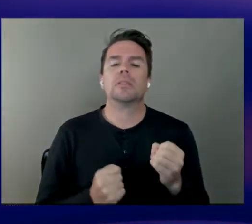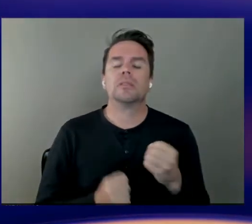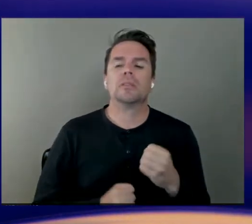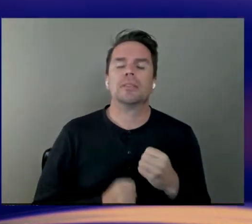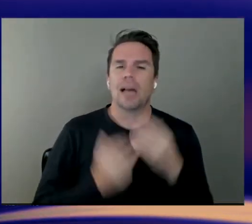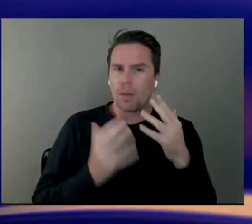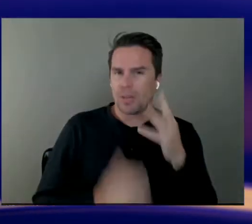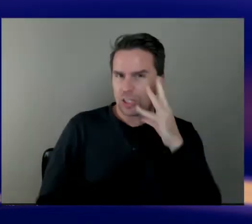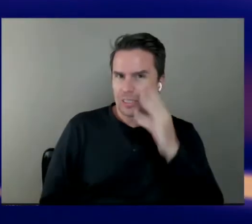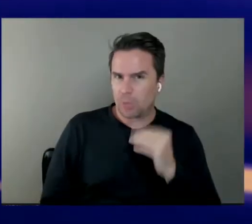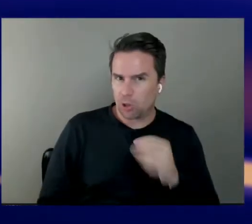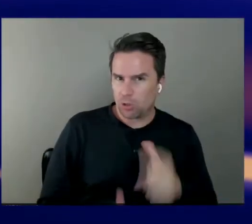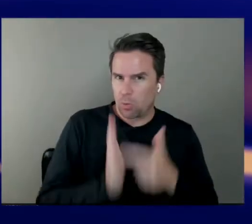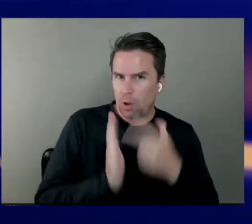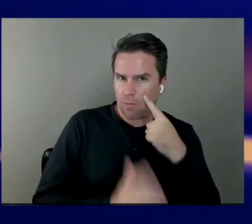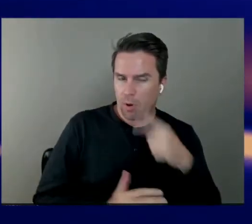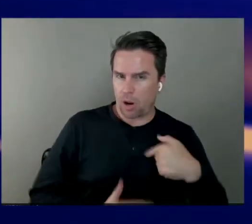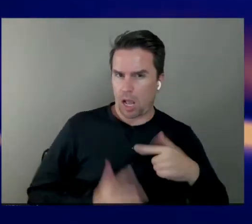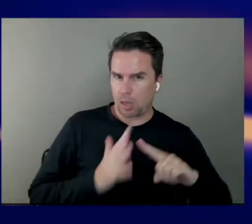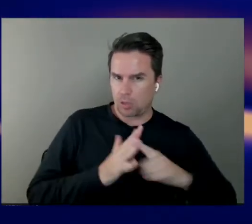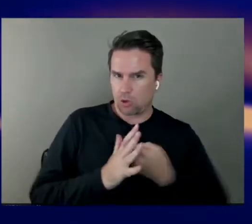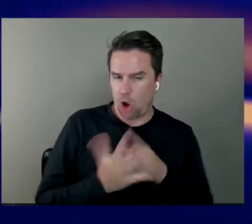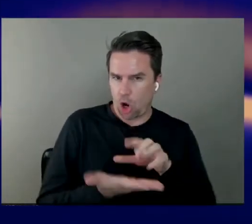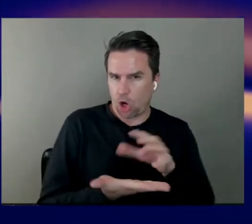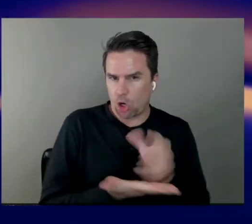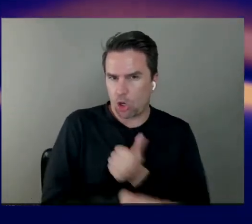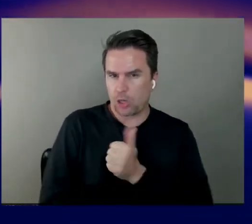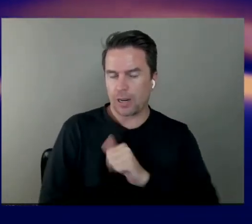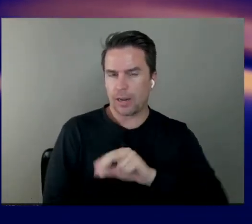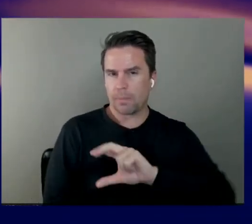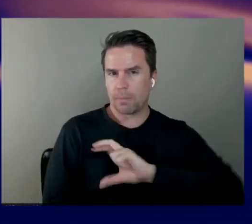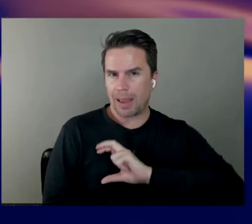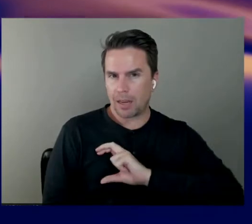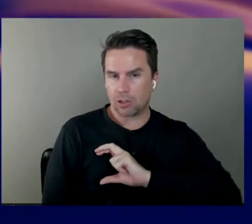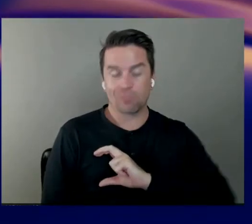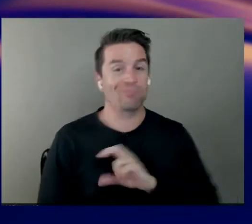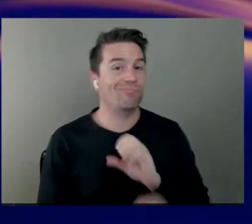to start getting one of these budges? Yeah, you know what? You don't need any experience at all.